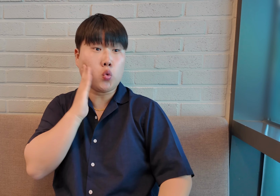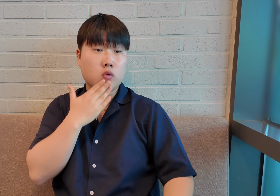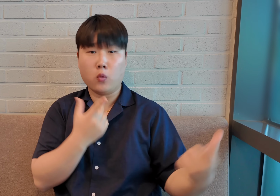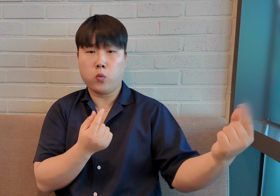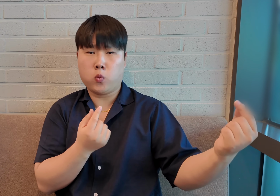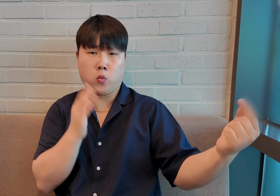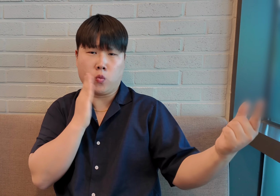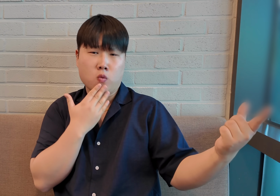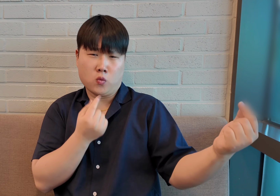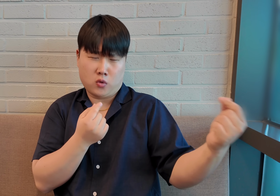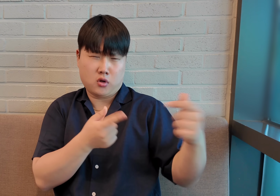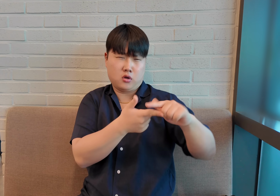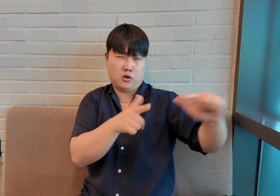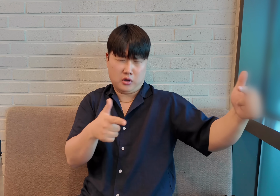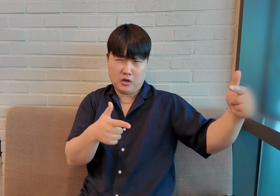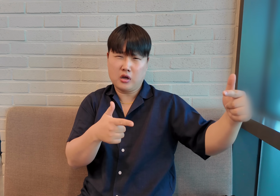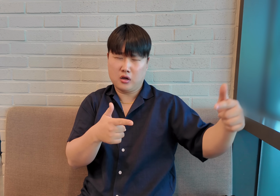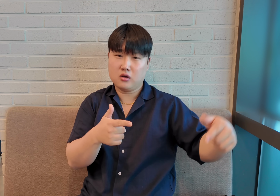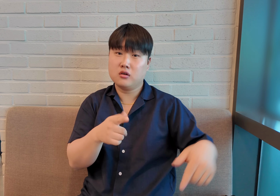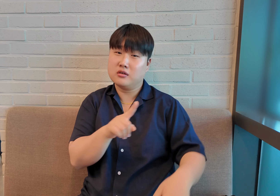It's the same with deaf people.